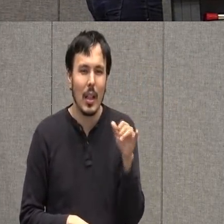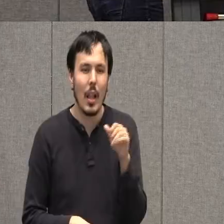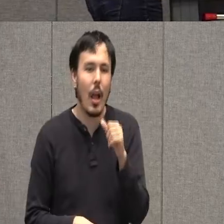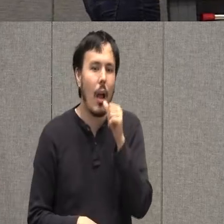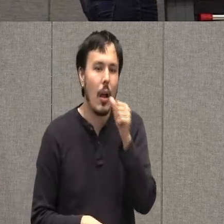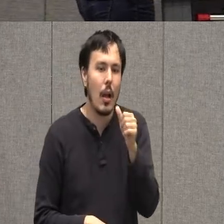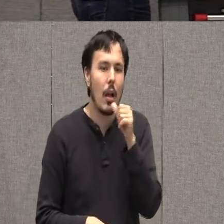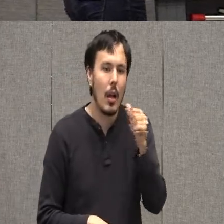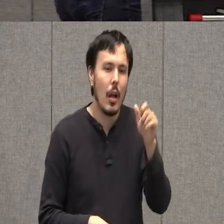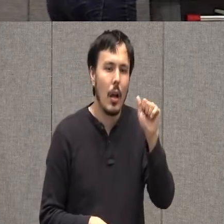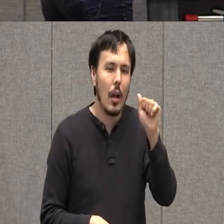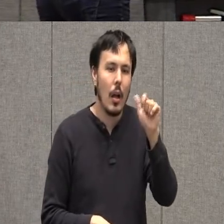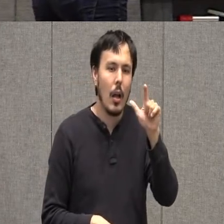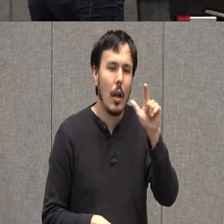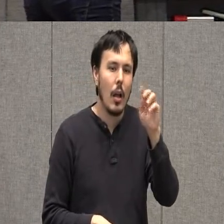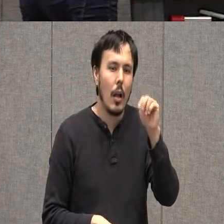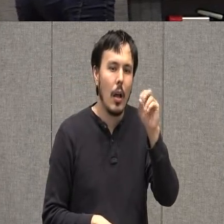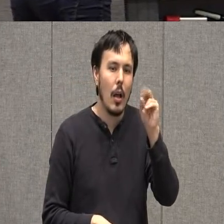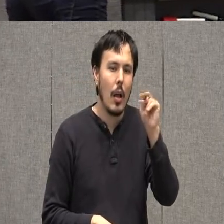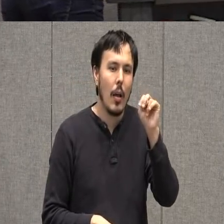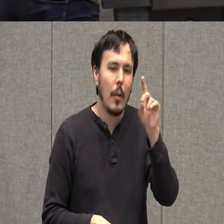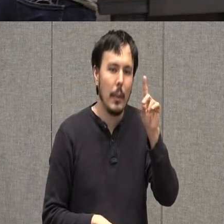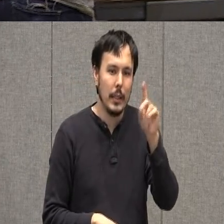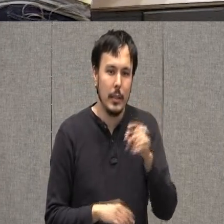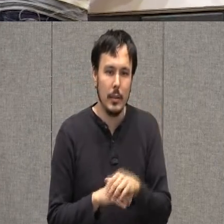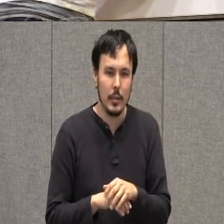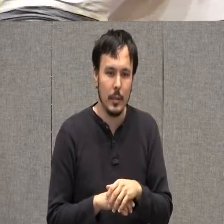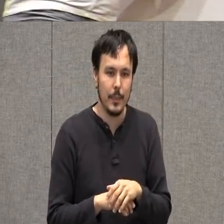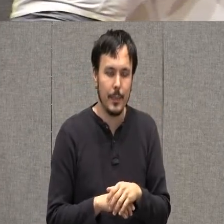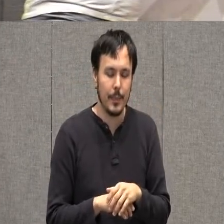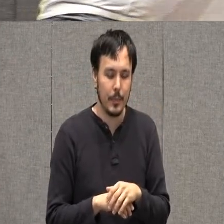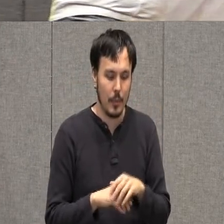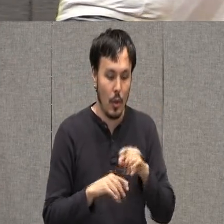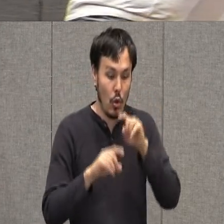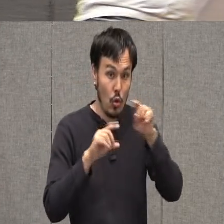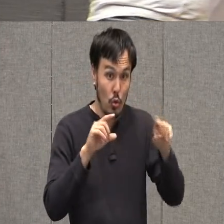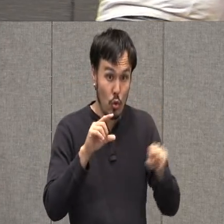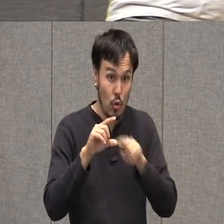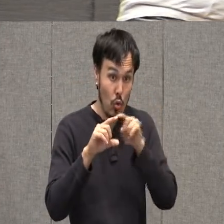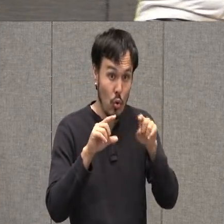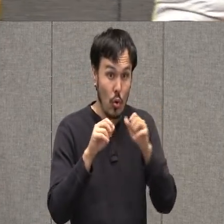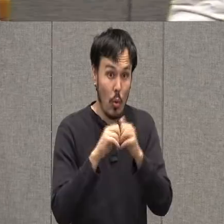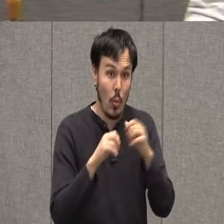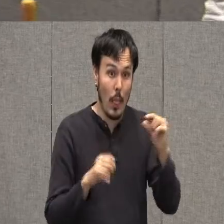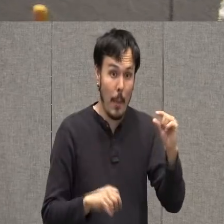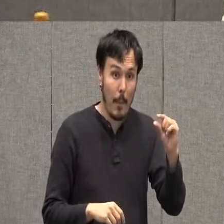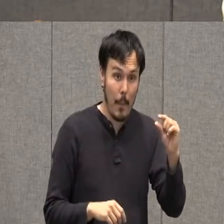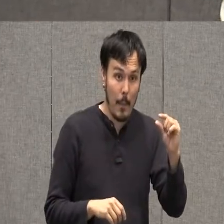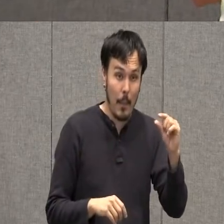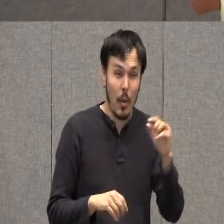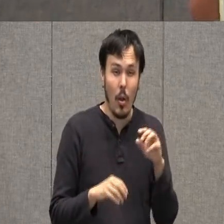It's like an oval that's a little bit pointy at the end. And you know, you can get real detailed on the eye if you want.